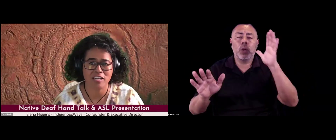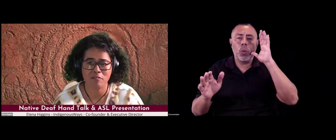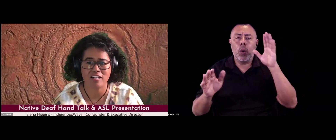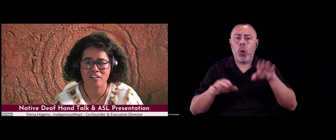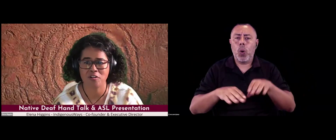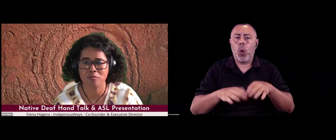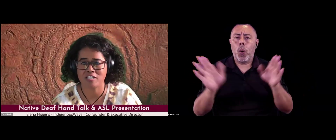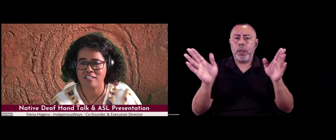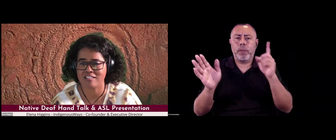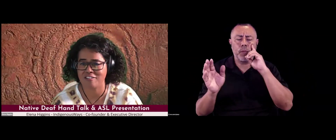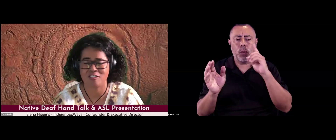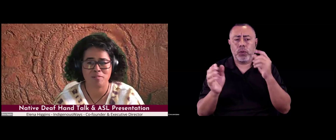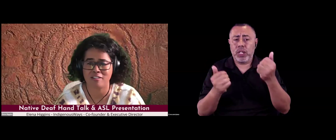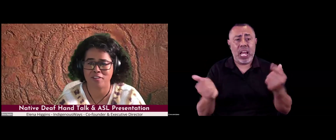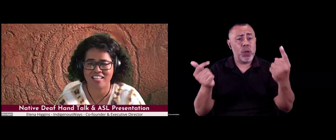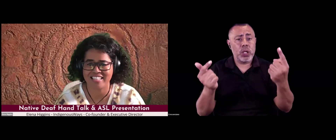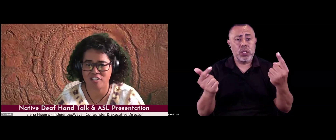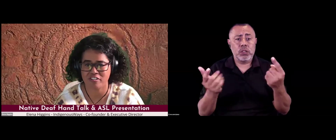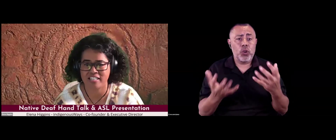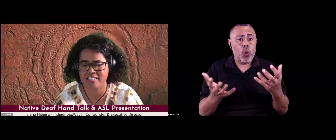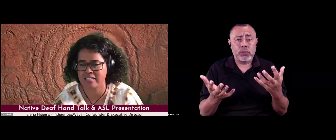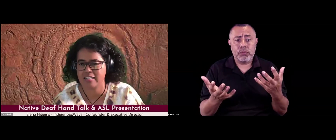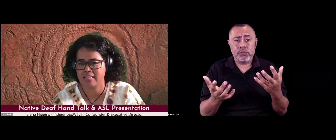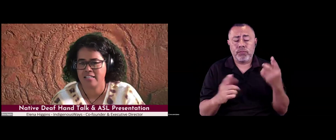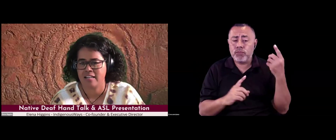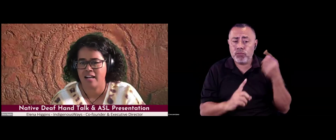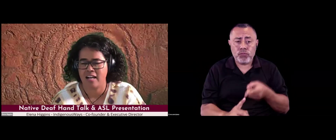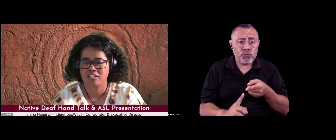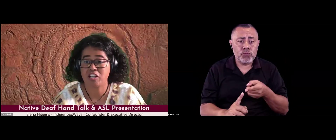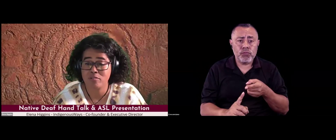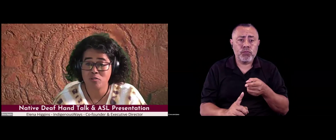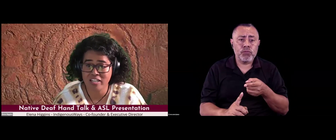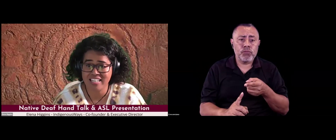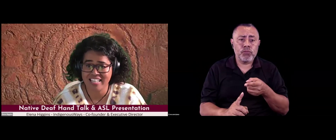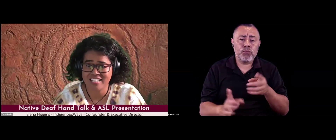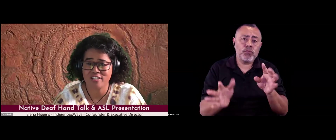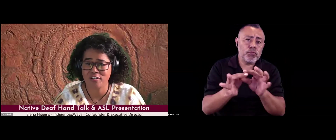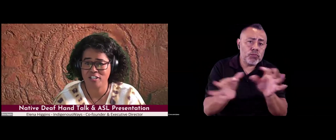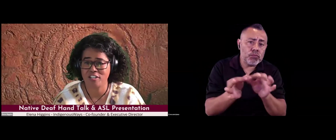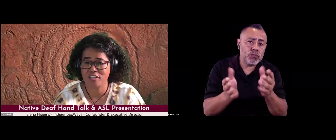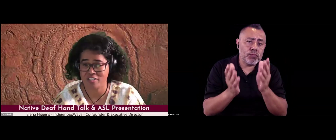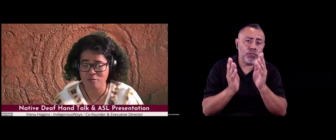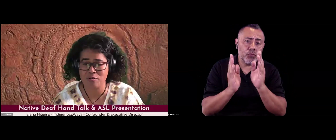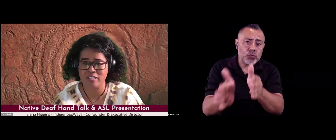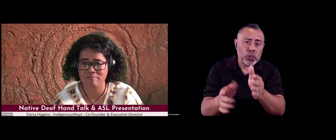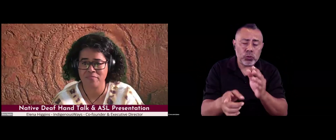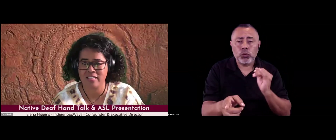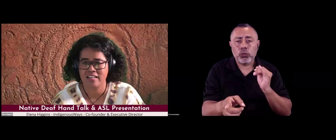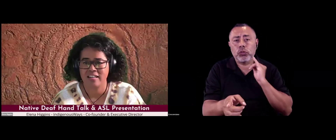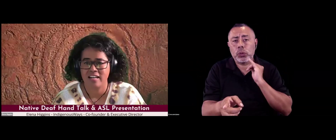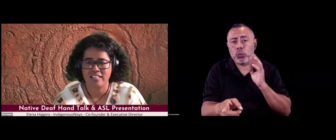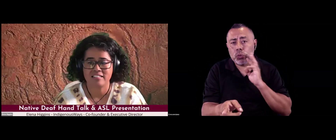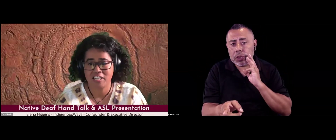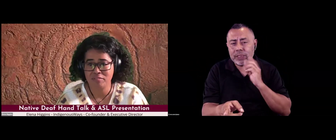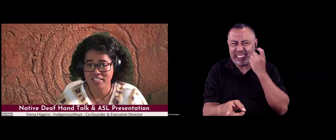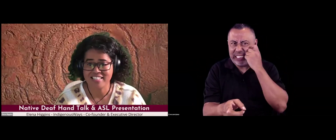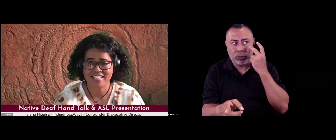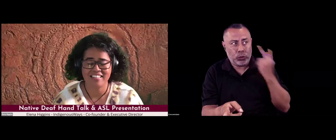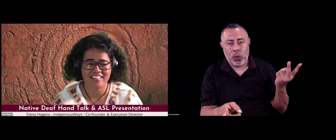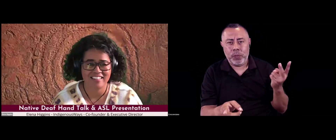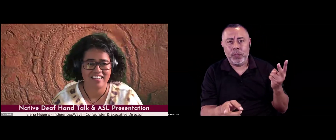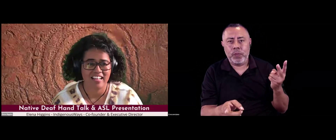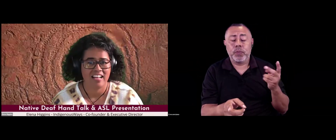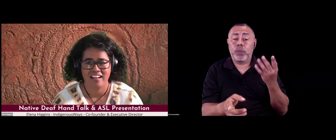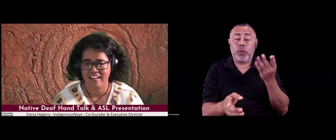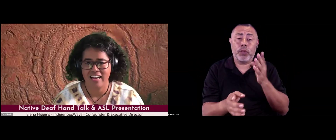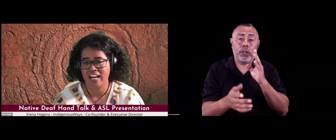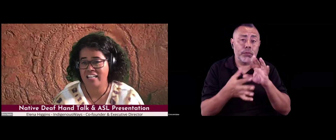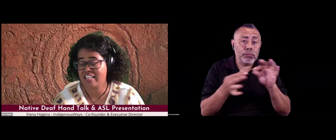For anyone who wishes to specifically address. James Woodenlegs who you just saw. Terry Benson.